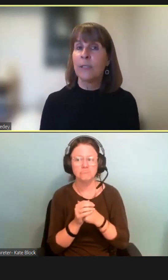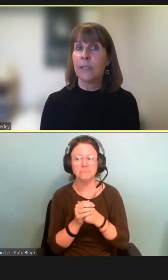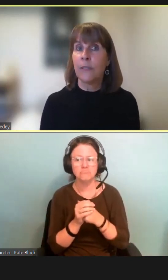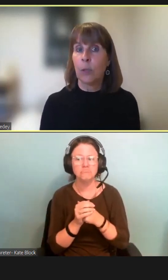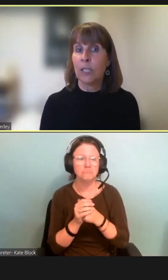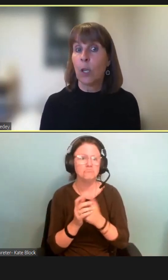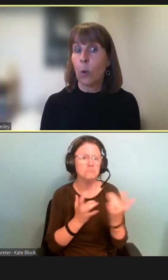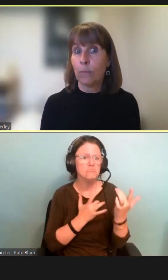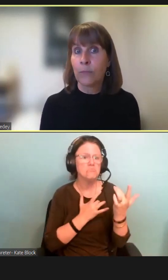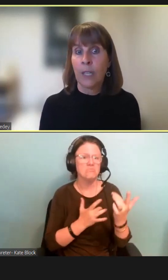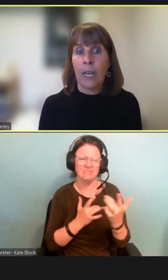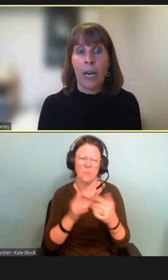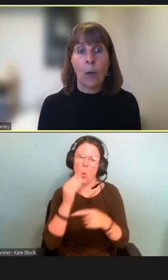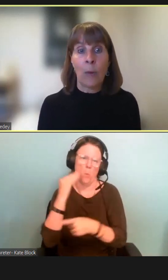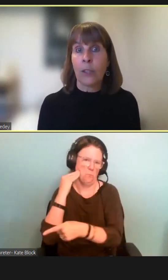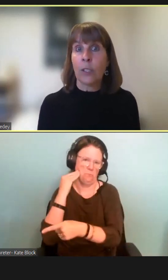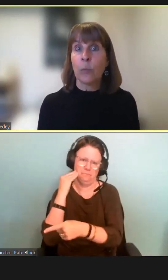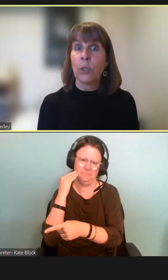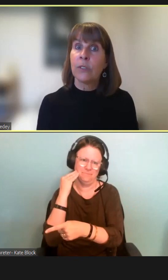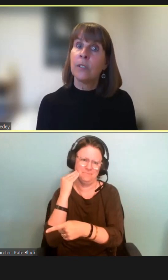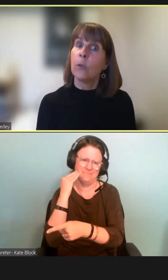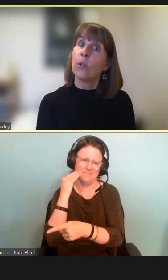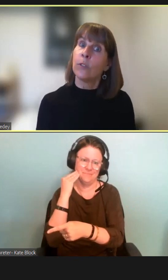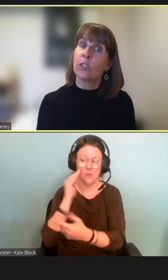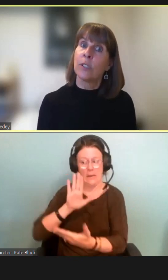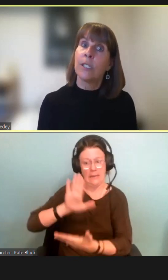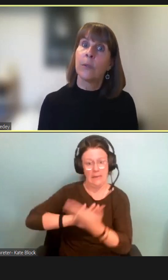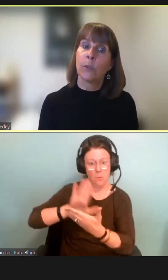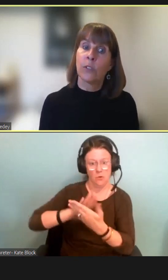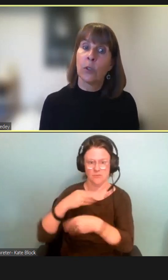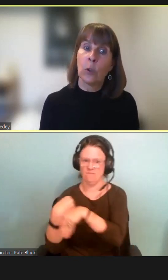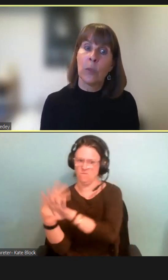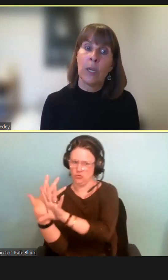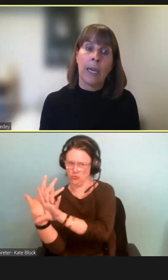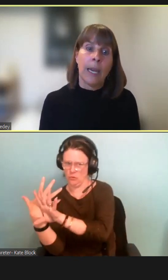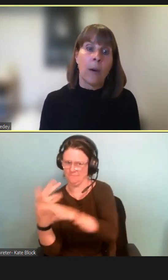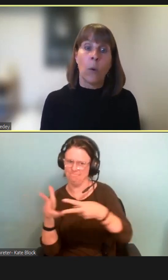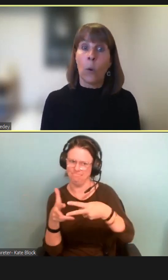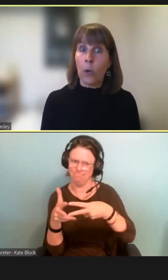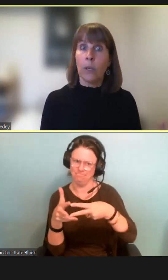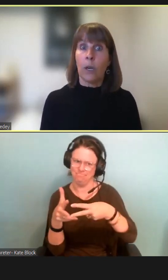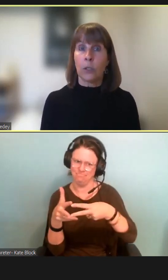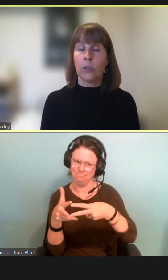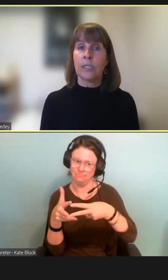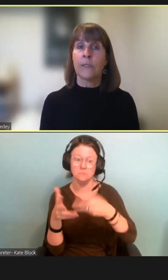family's home um either in person or virtually through Zoom or alternatively